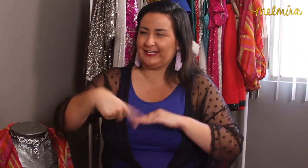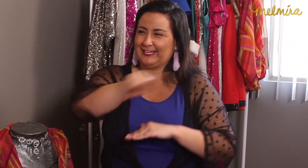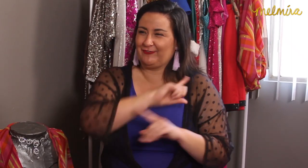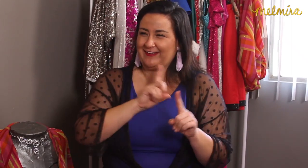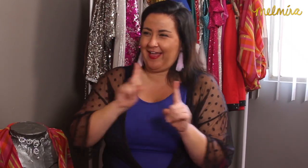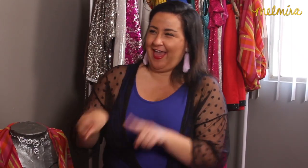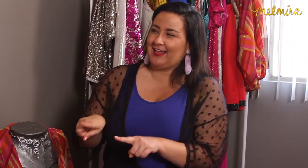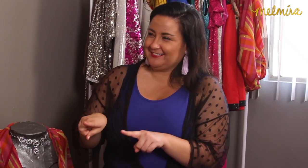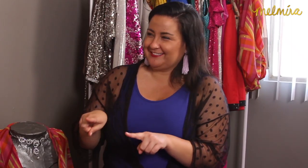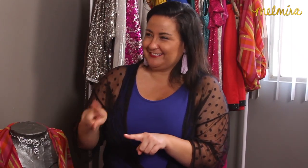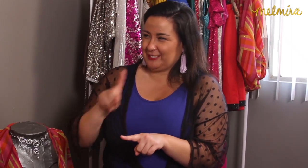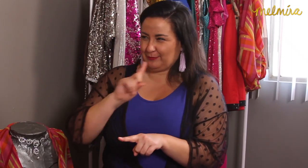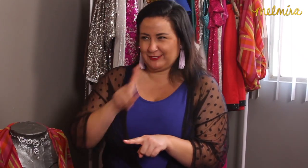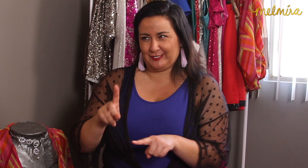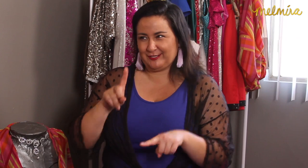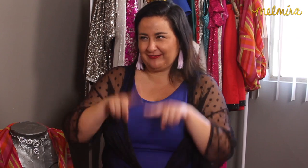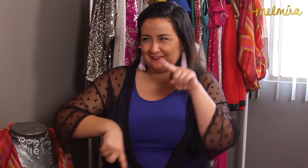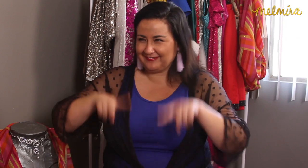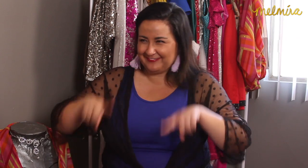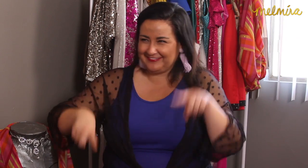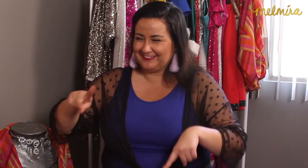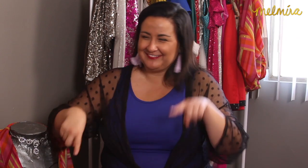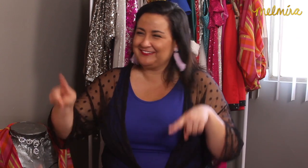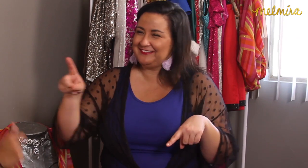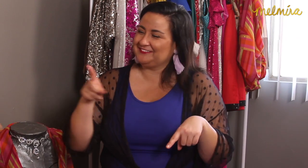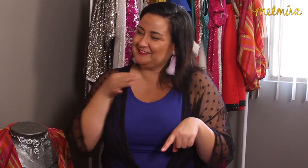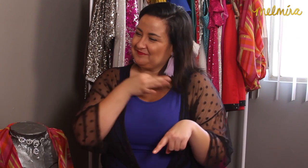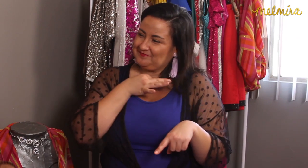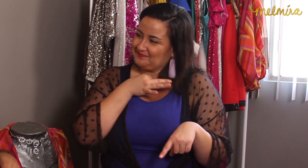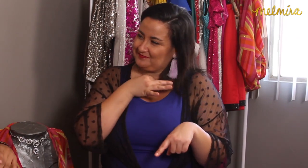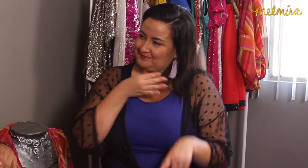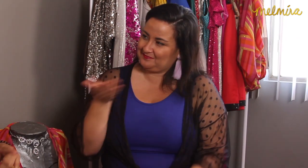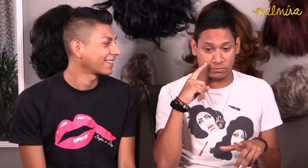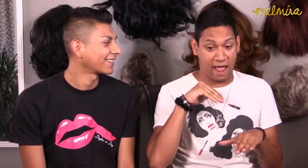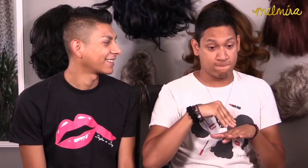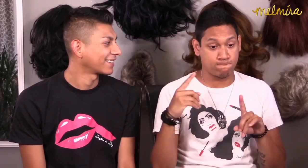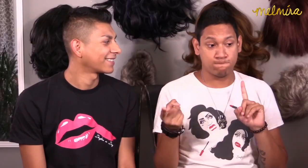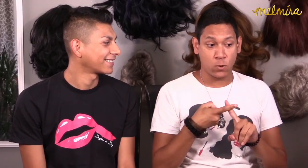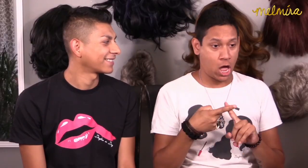about the community's reaction, I'm sure it was various. So, just curious about that.